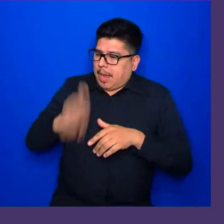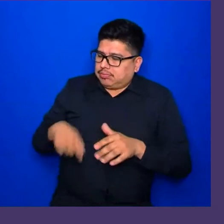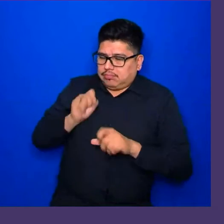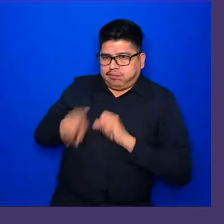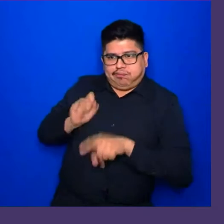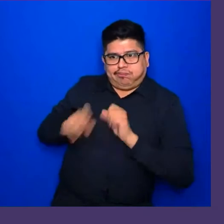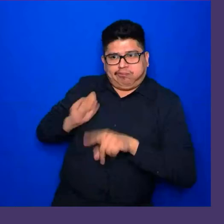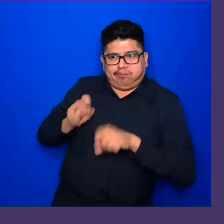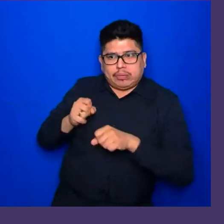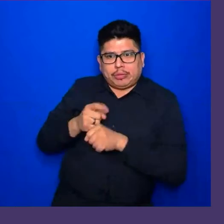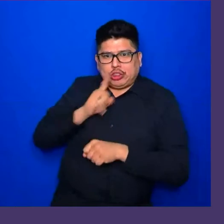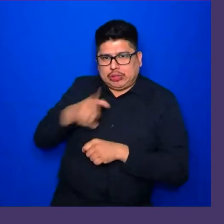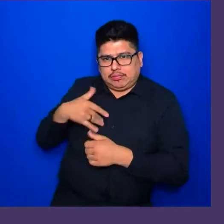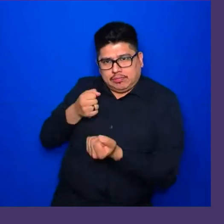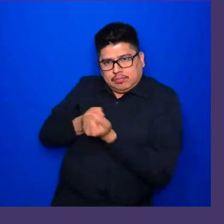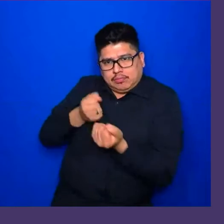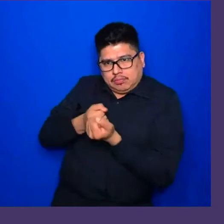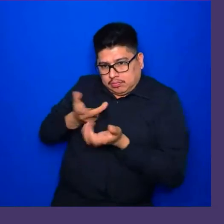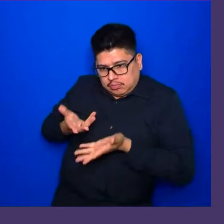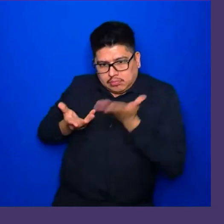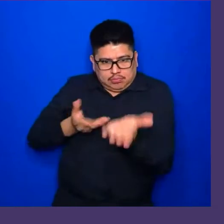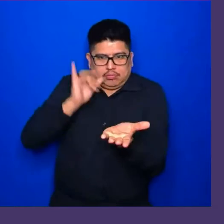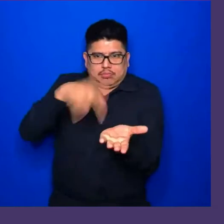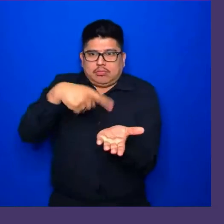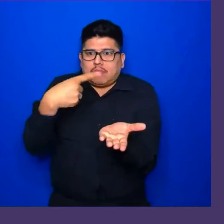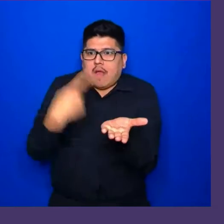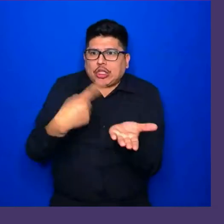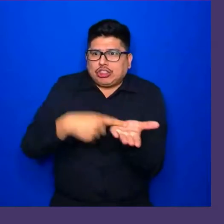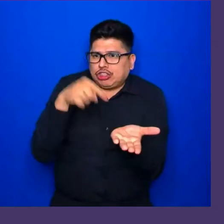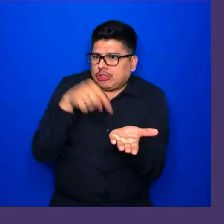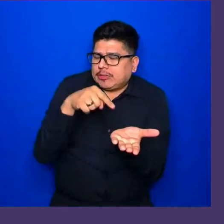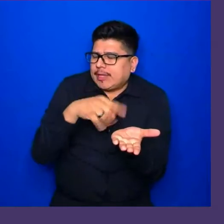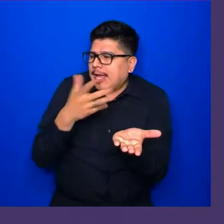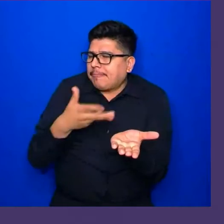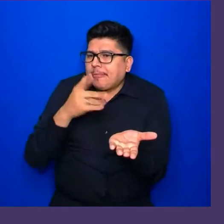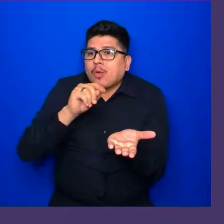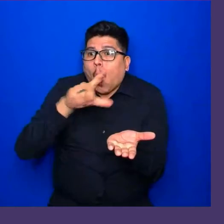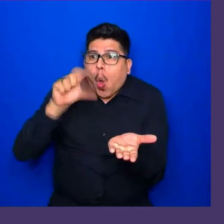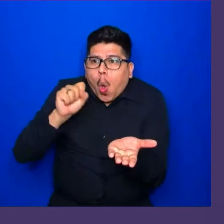tools so that person can thrive? Rylin Rodgers: We talked a little bit about